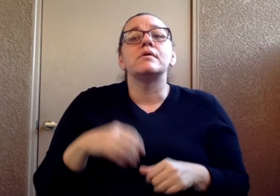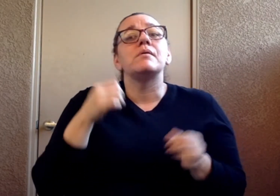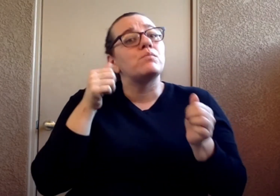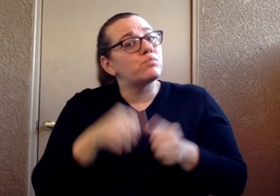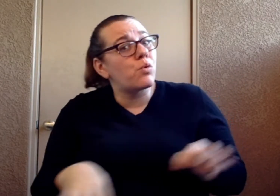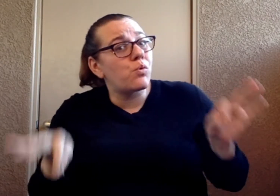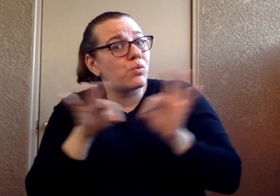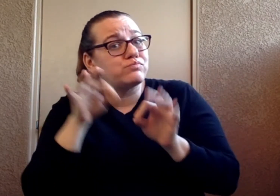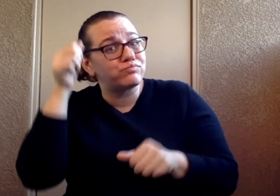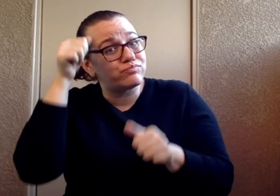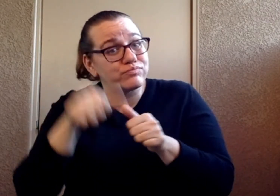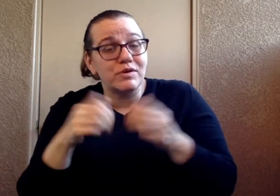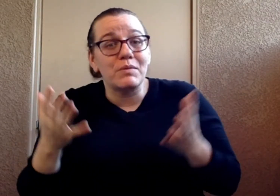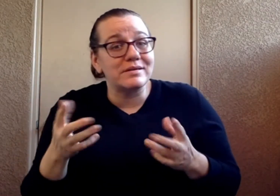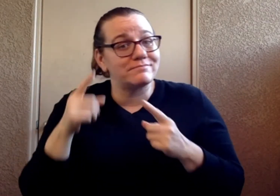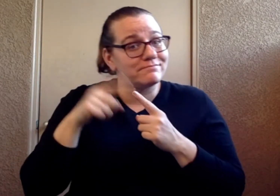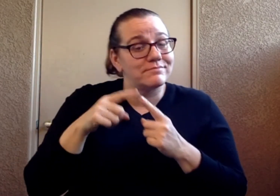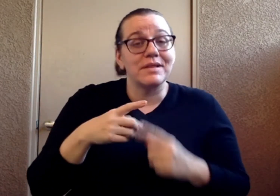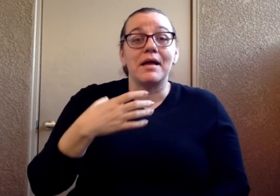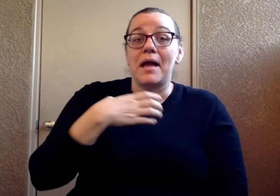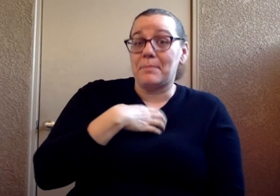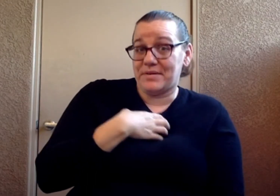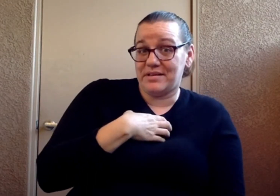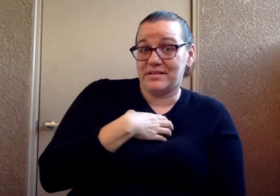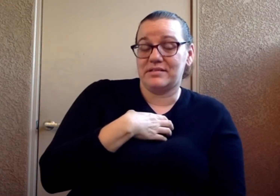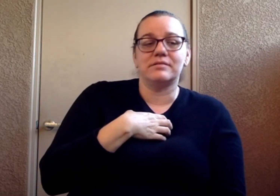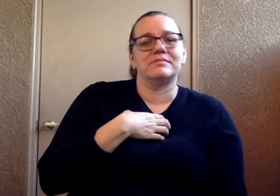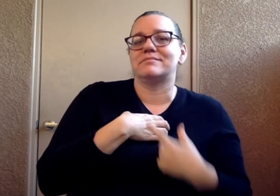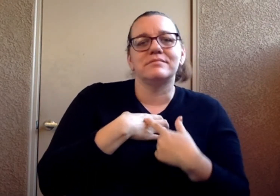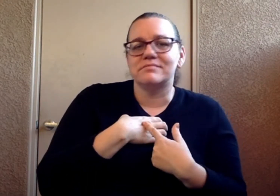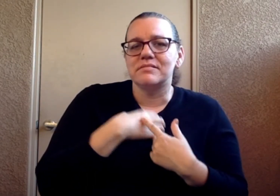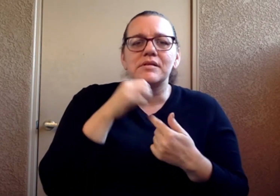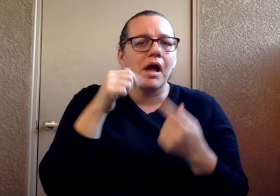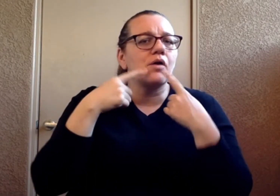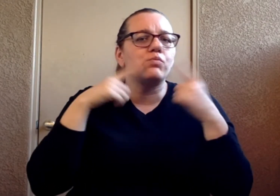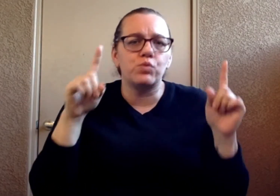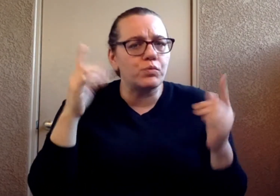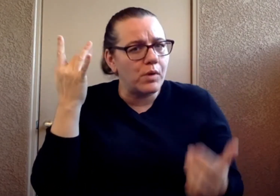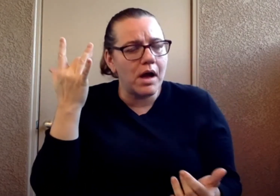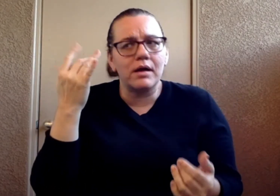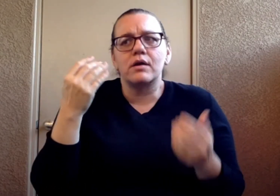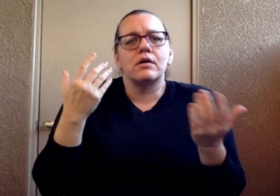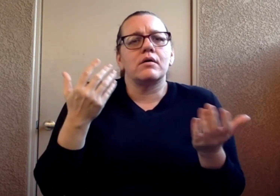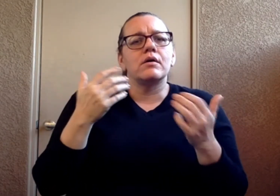It is important to remember that complaining does not work because